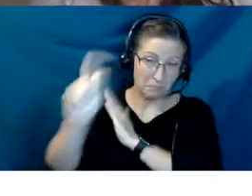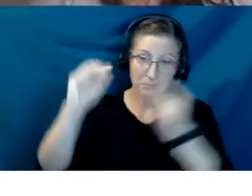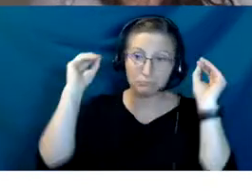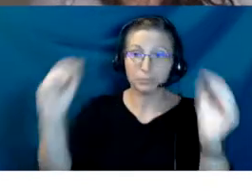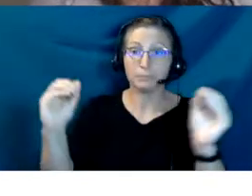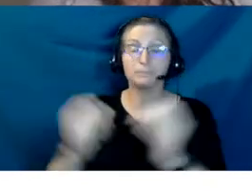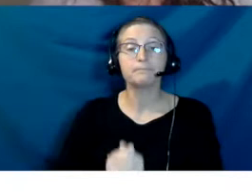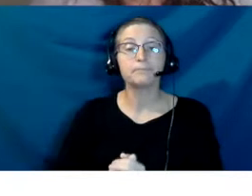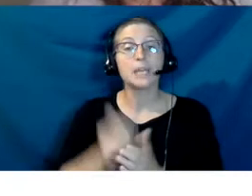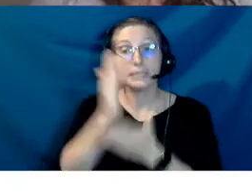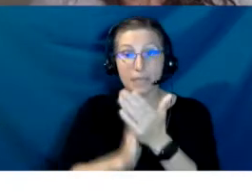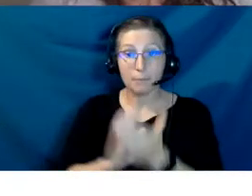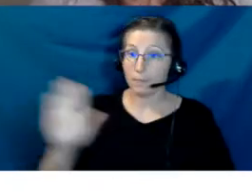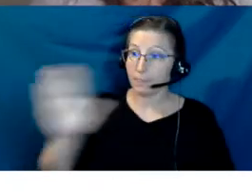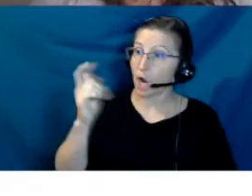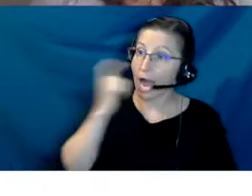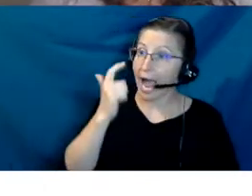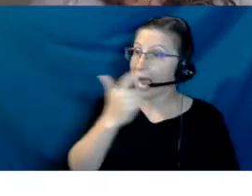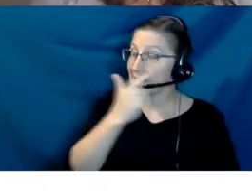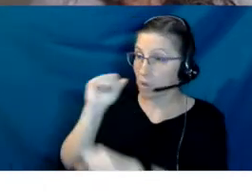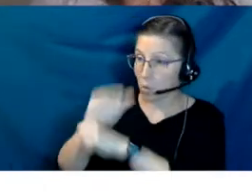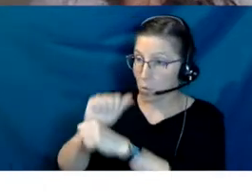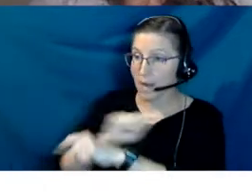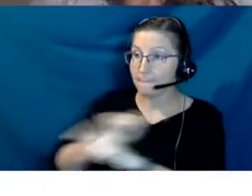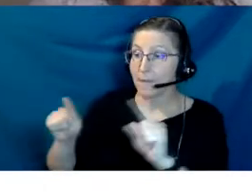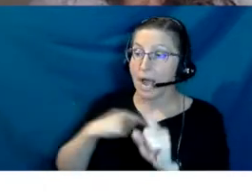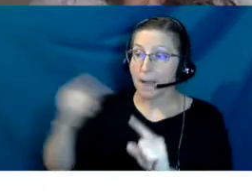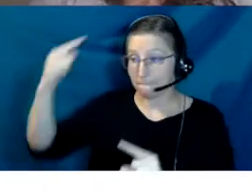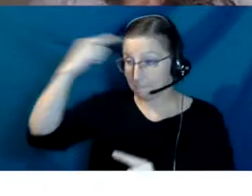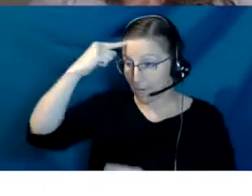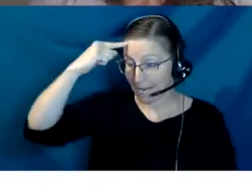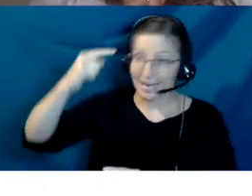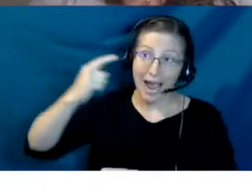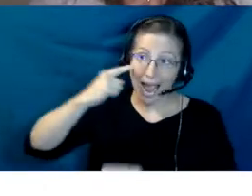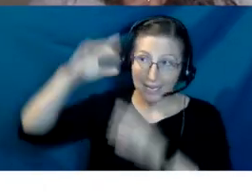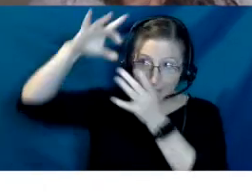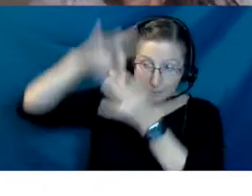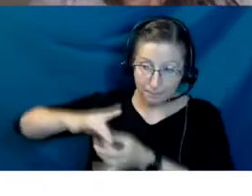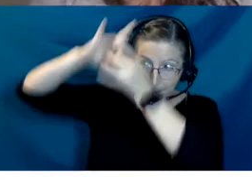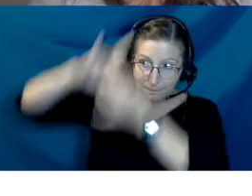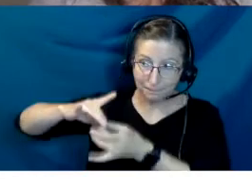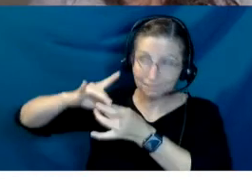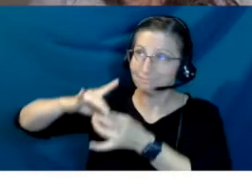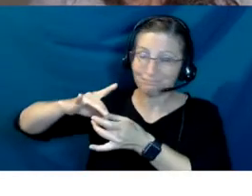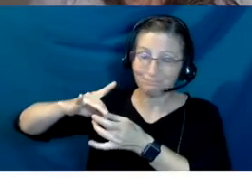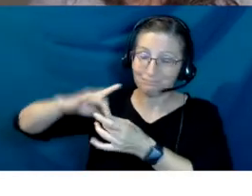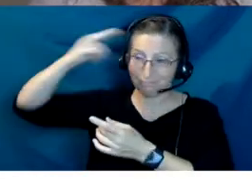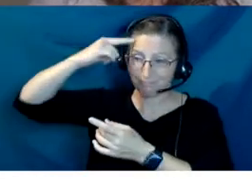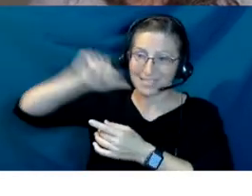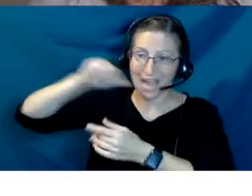eyes work, but their brain doesn't process what they're seeing. Individuals who are deafblind